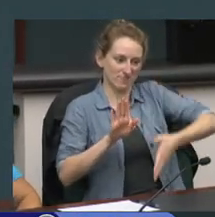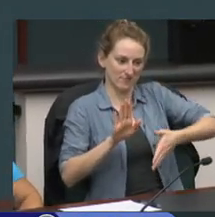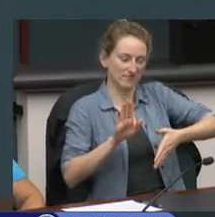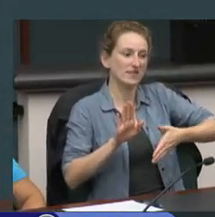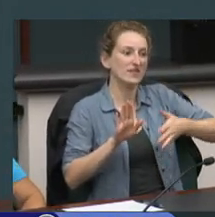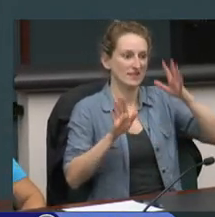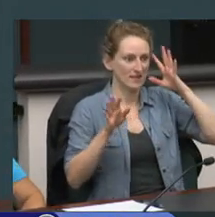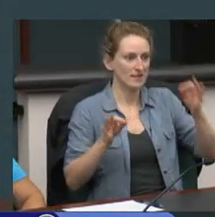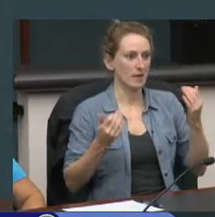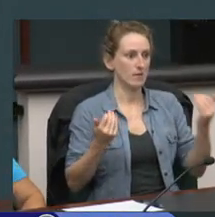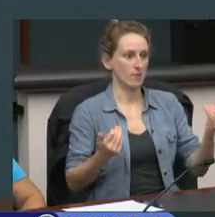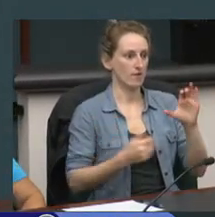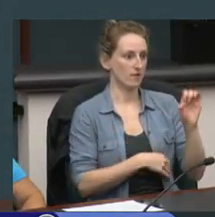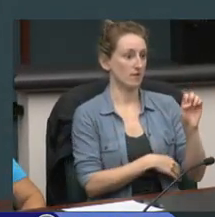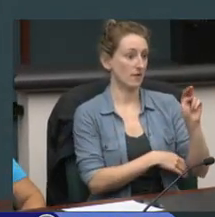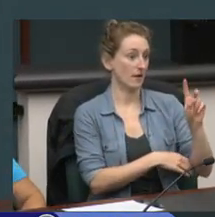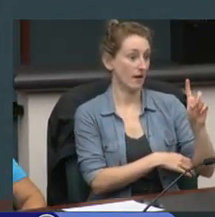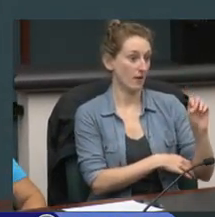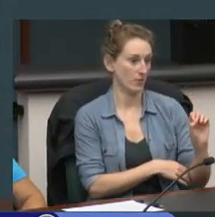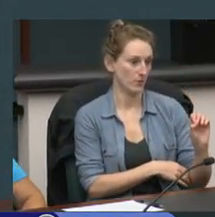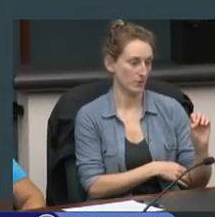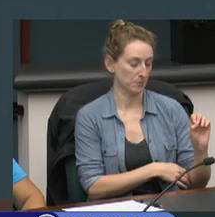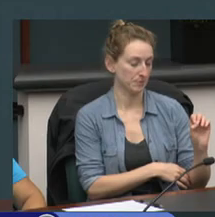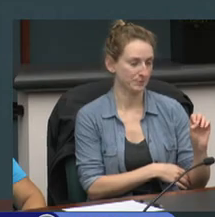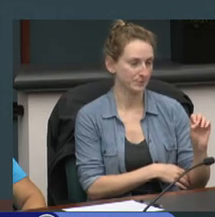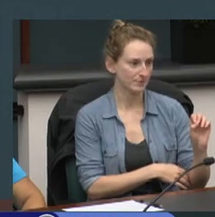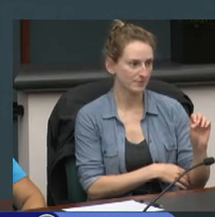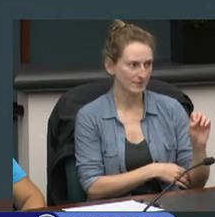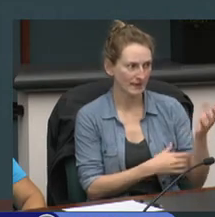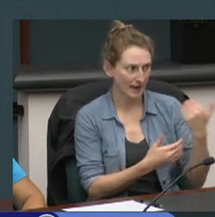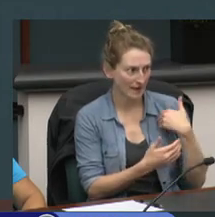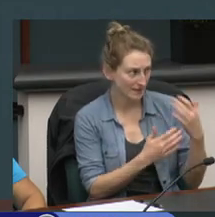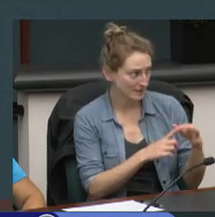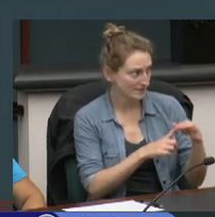to have firewalls and certain building restrictions that would keep you from